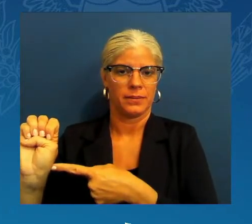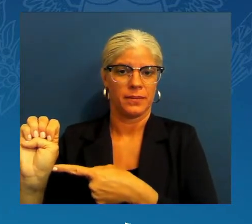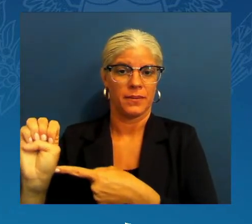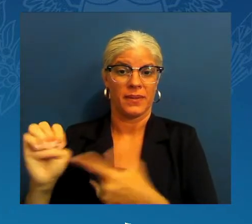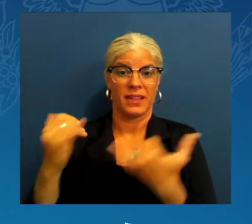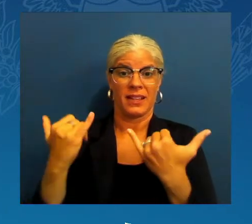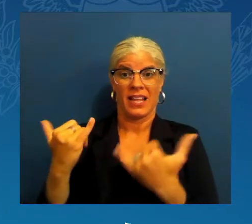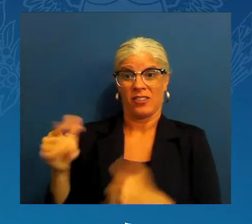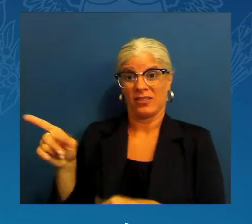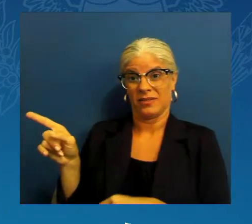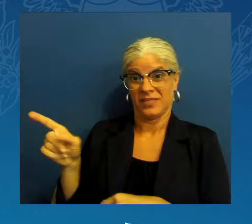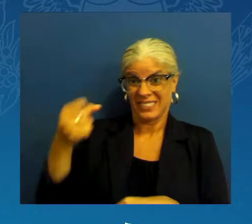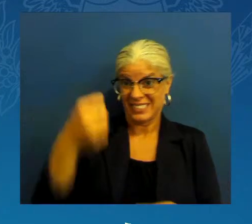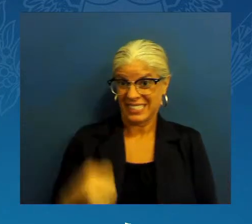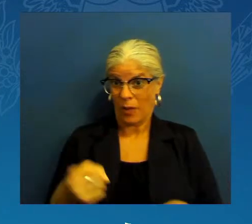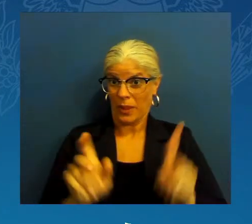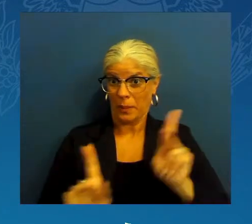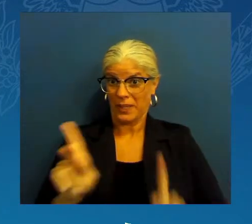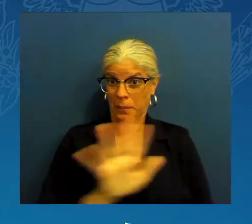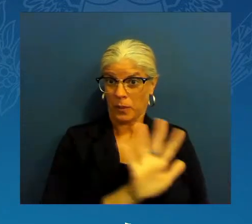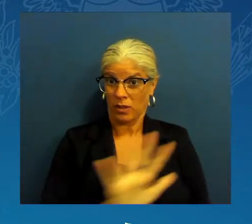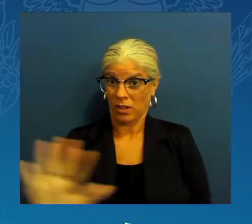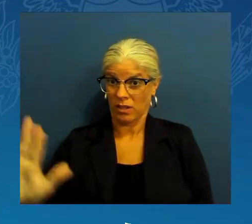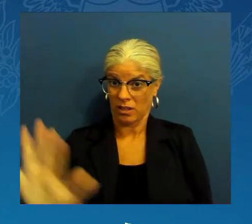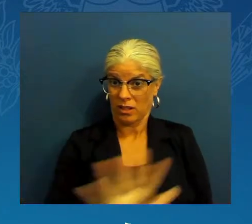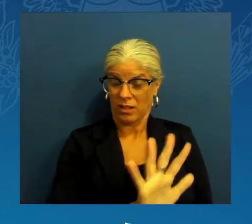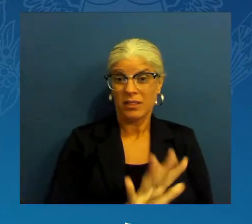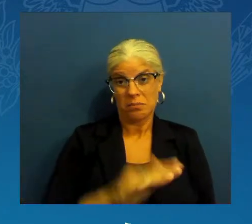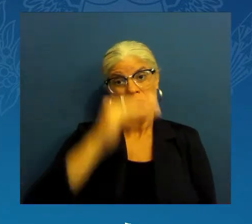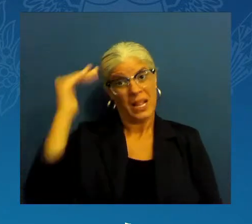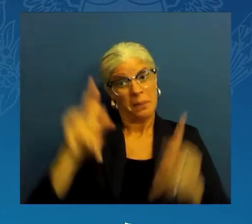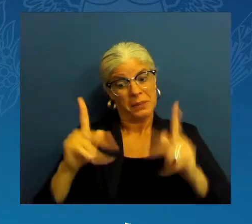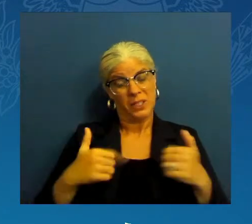every state except for Virginia has an abortion ban,